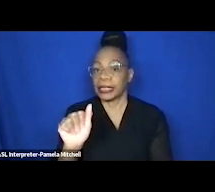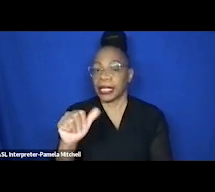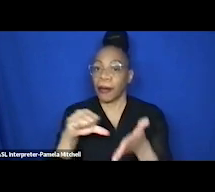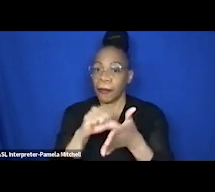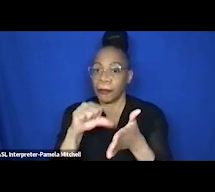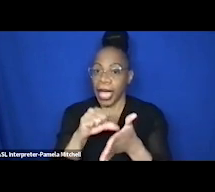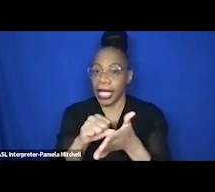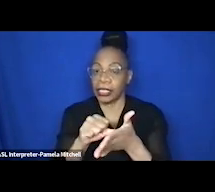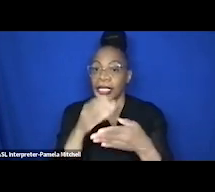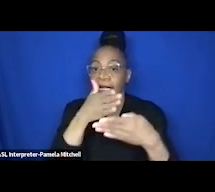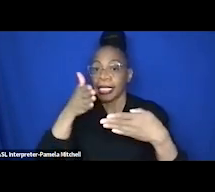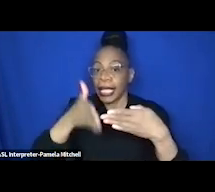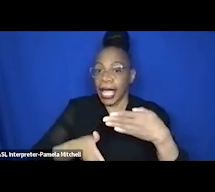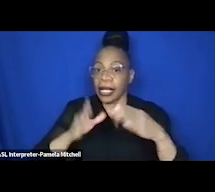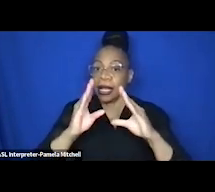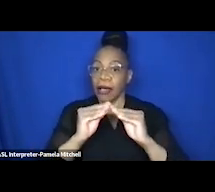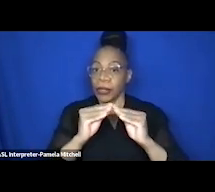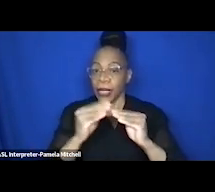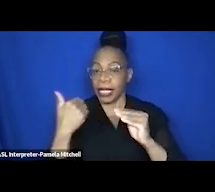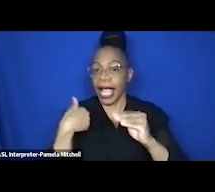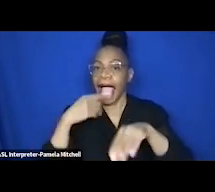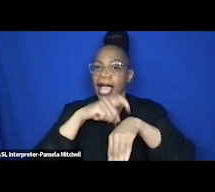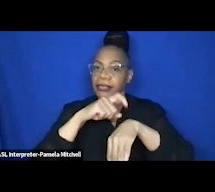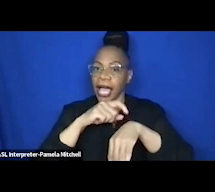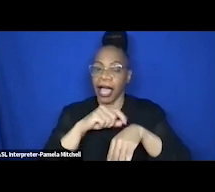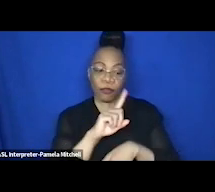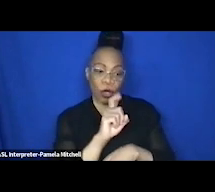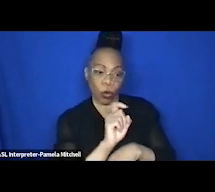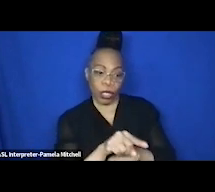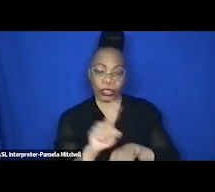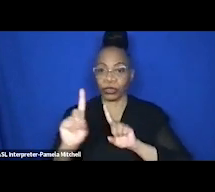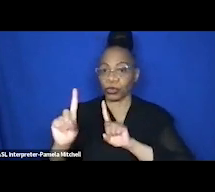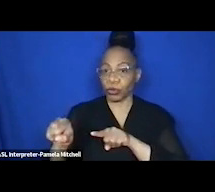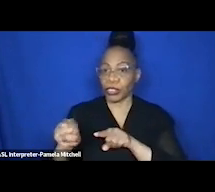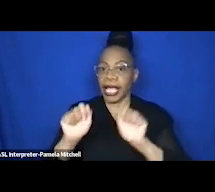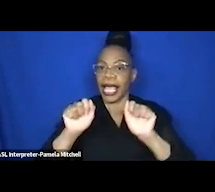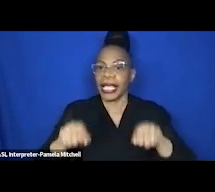So please submit those questions using the Q&A feature. All participant lines will be muted